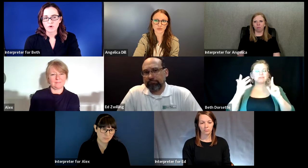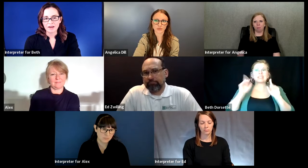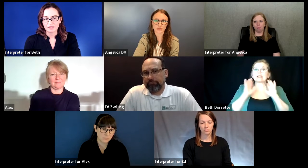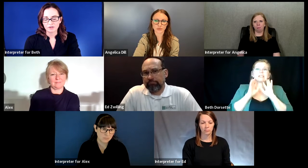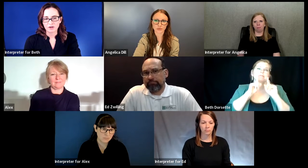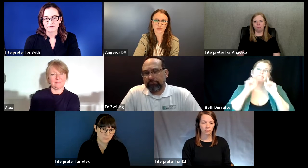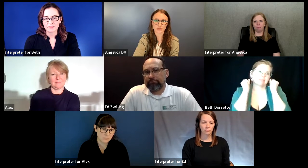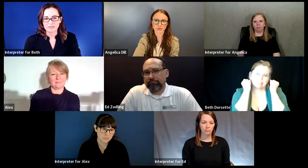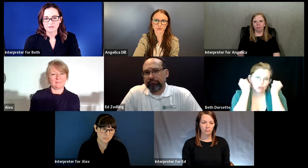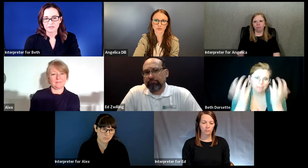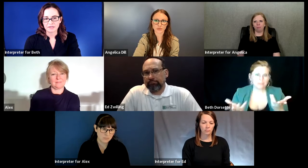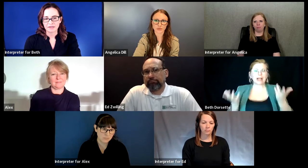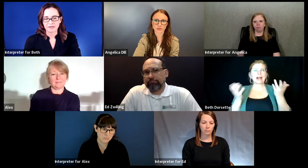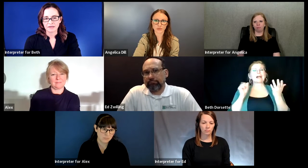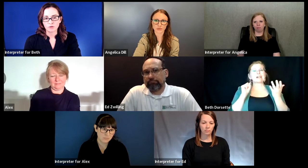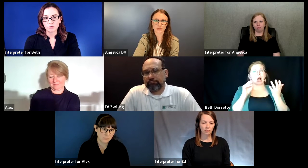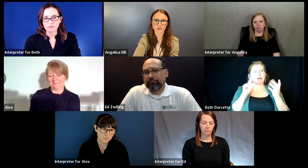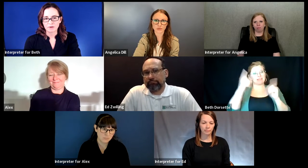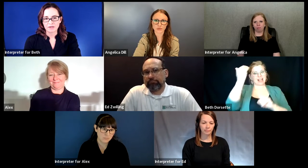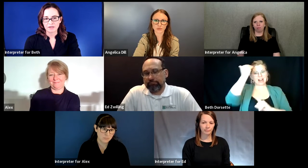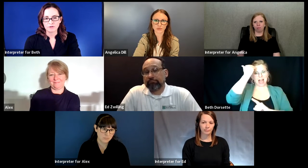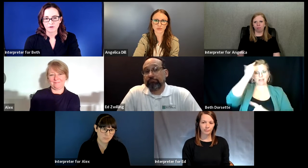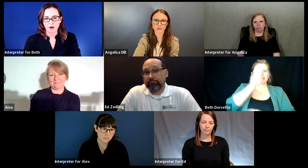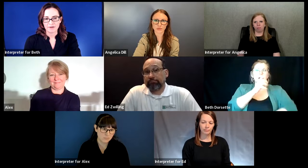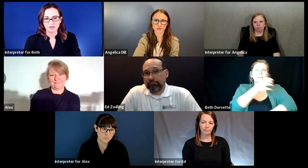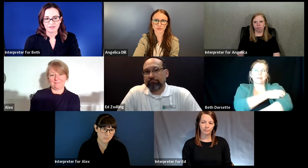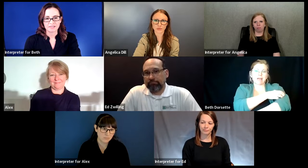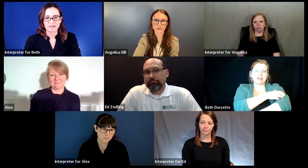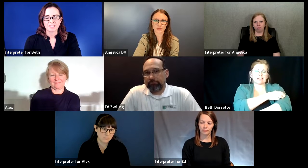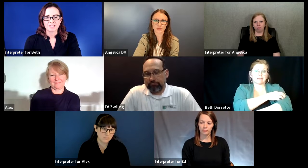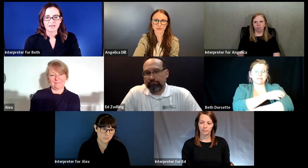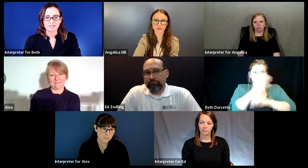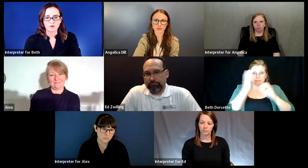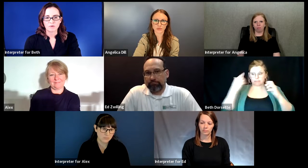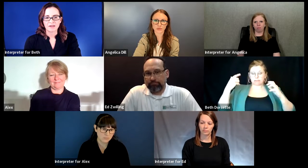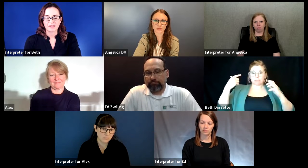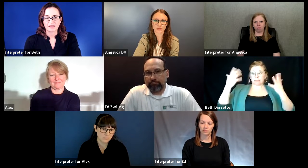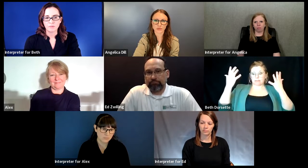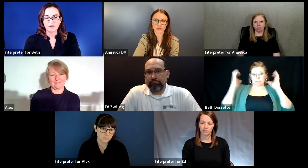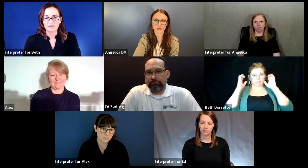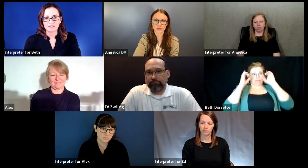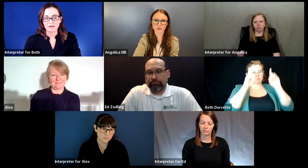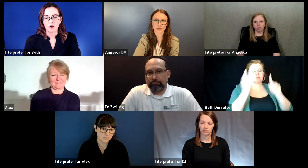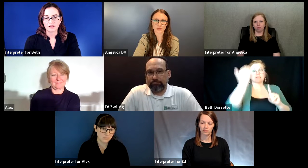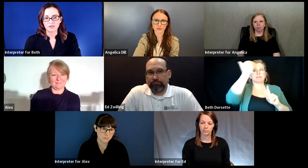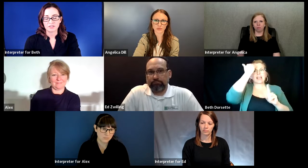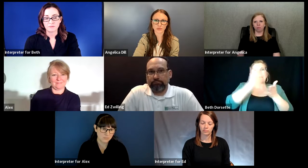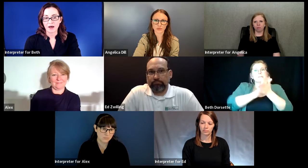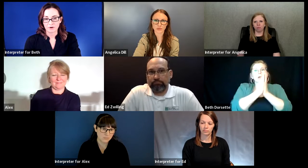range of accessibility tools that we can use for accommodations. So the point of this is that knowledge is power.